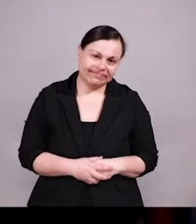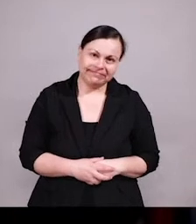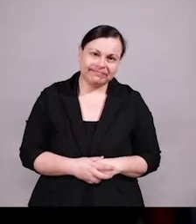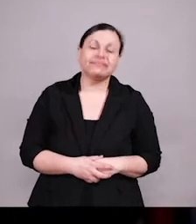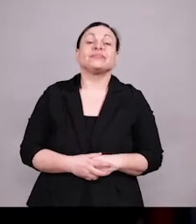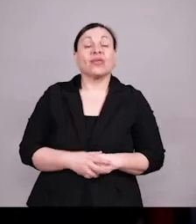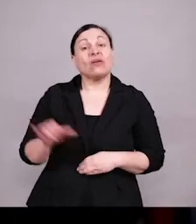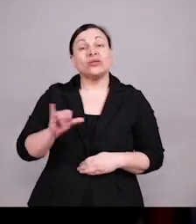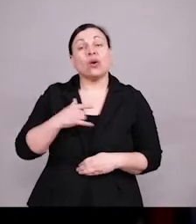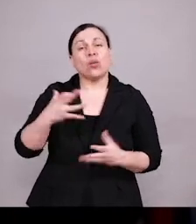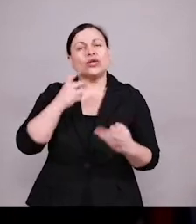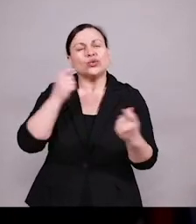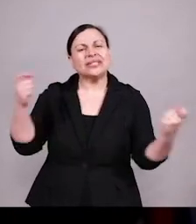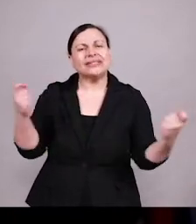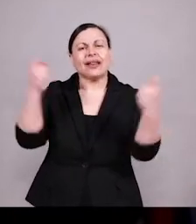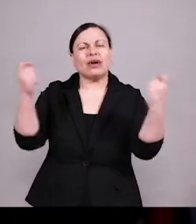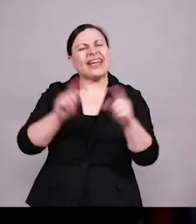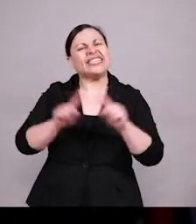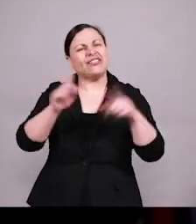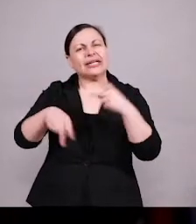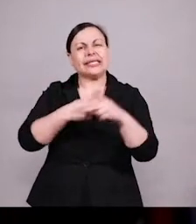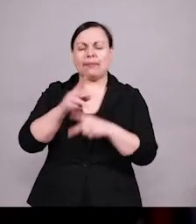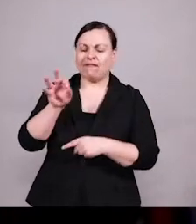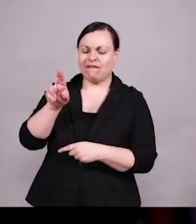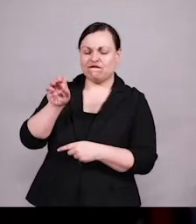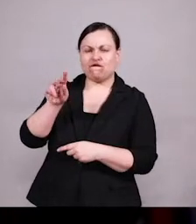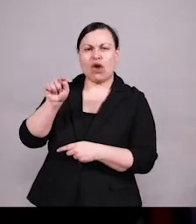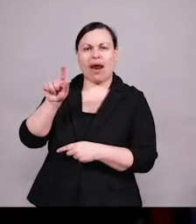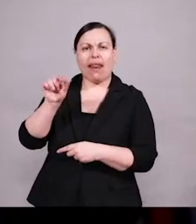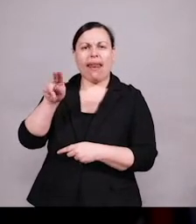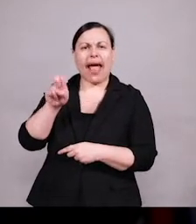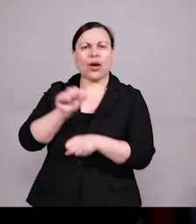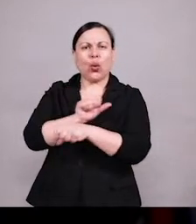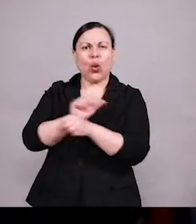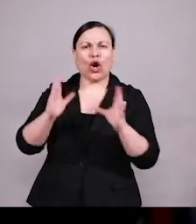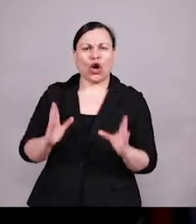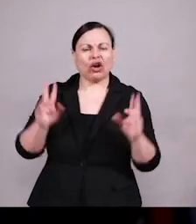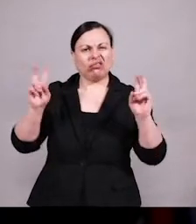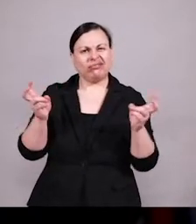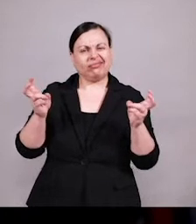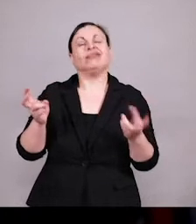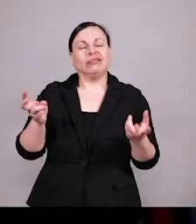I also want to celebrate a different kind of frontline worker, our faculty and staff, who